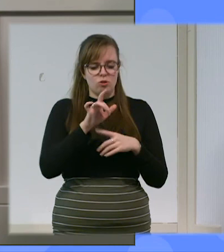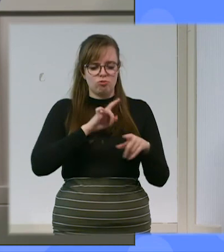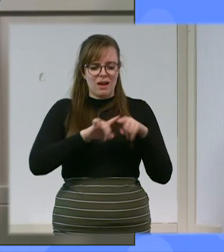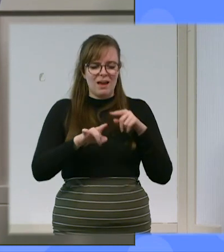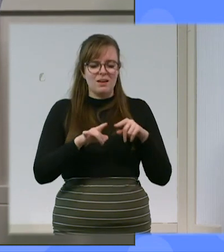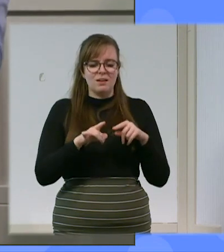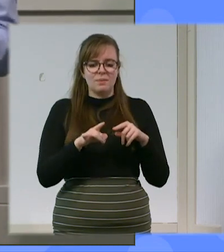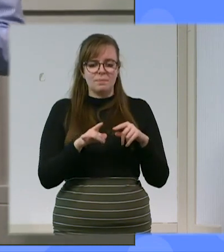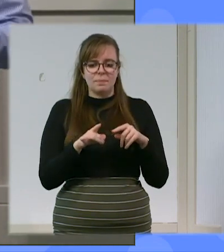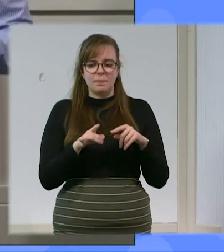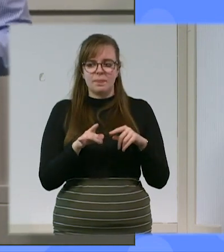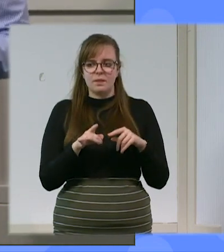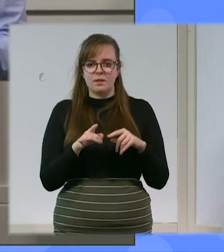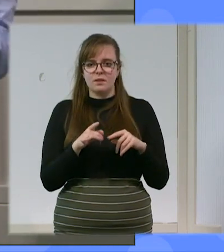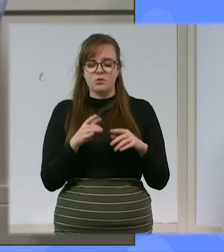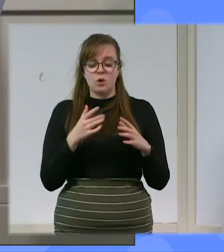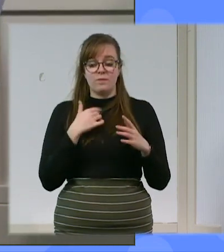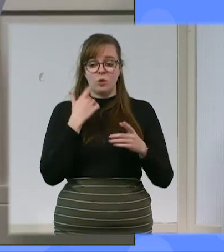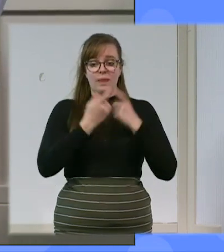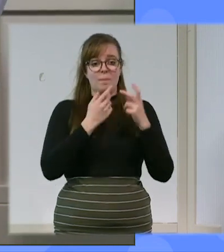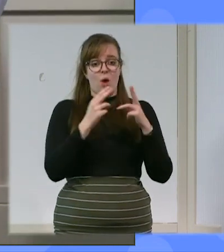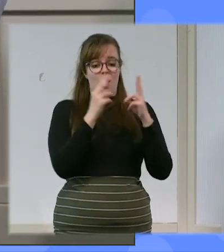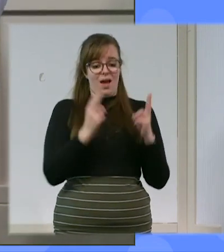to be you know so if you're talking about house owners and somebody is in